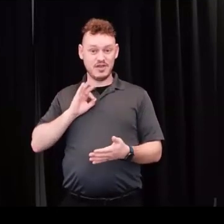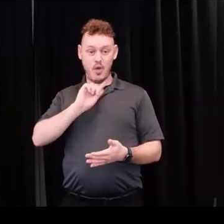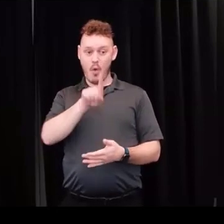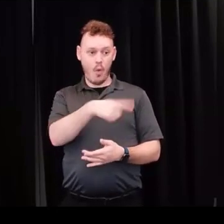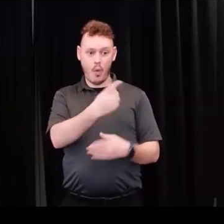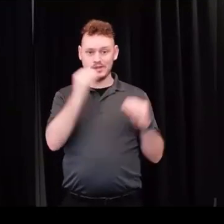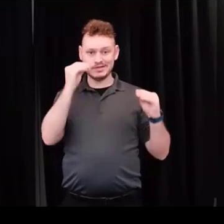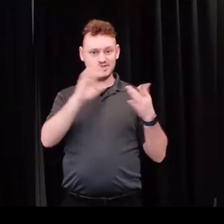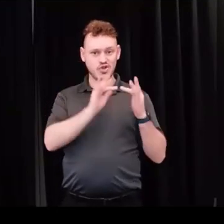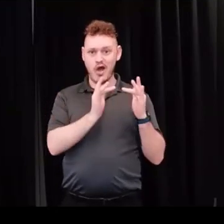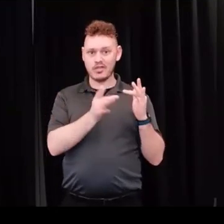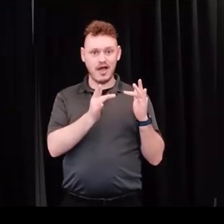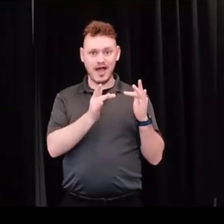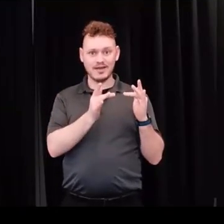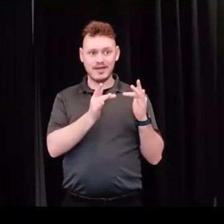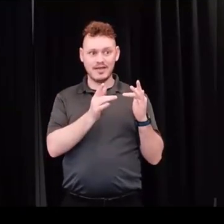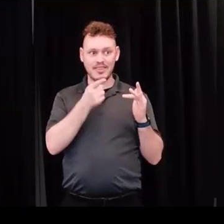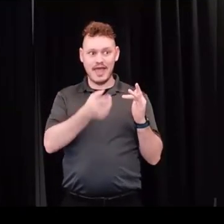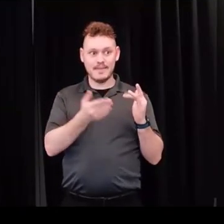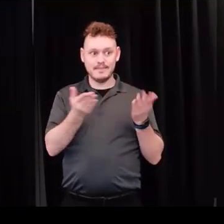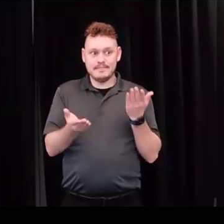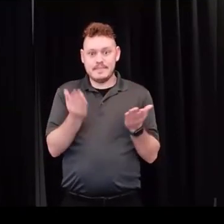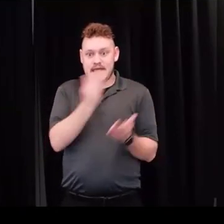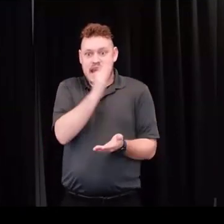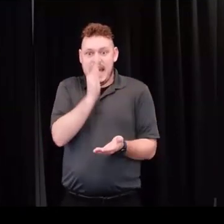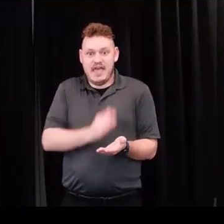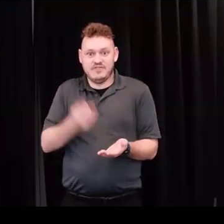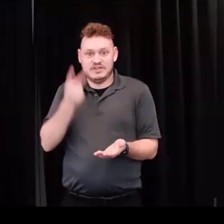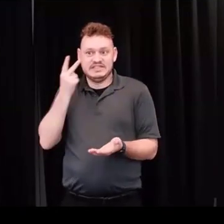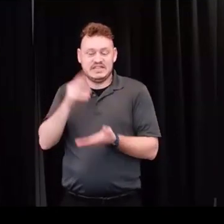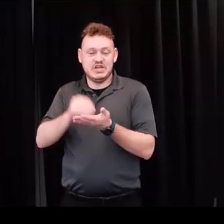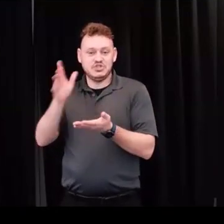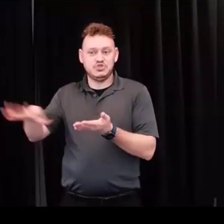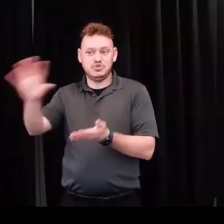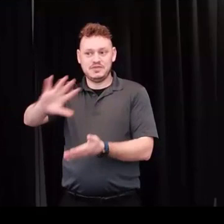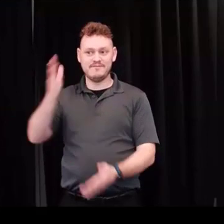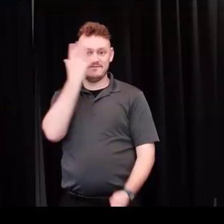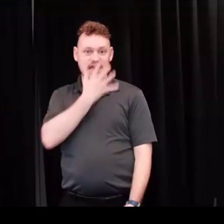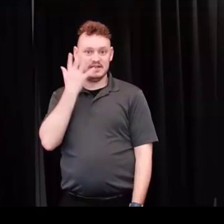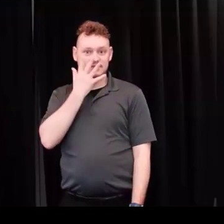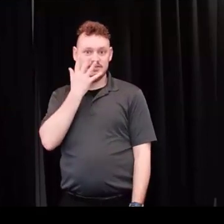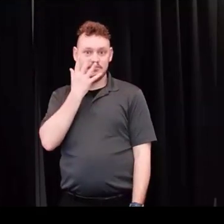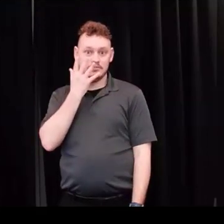online. They might not ever see a student's face, especially if the course doesn't have